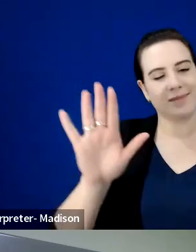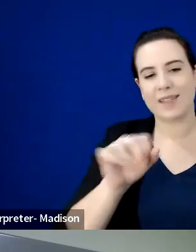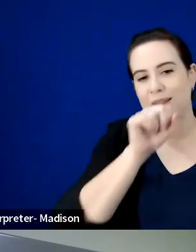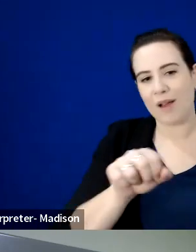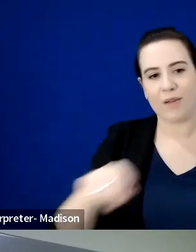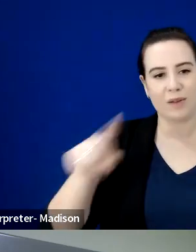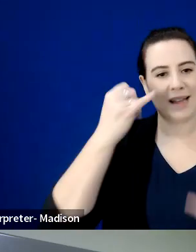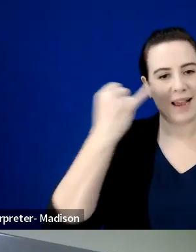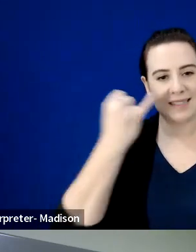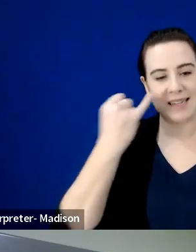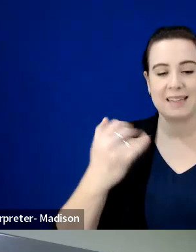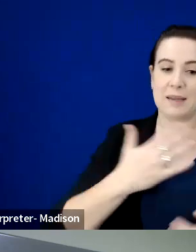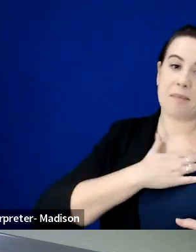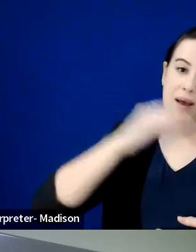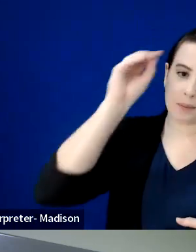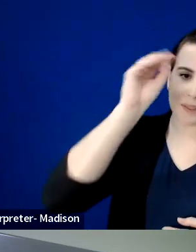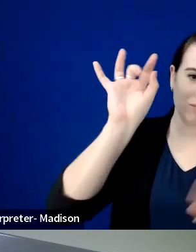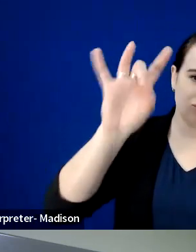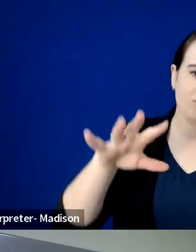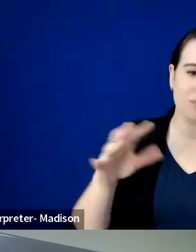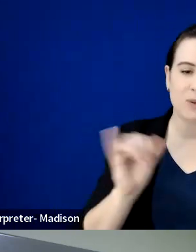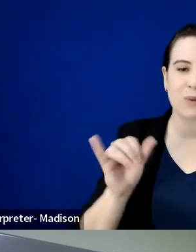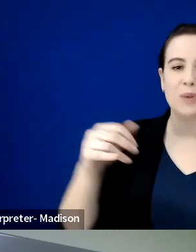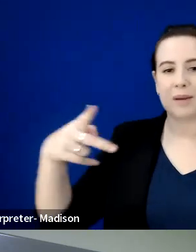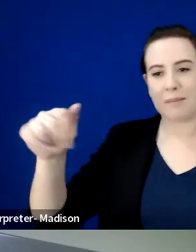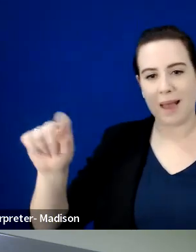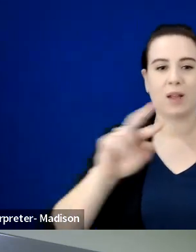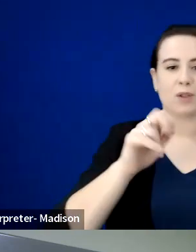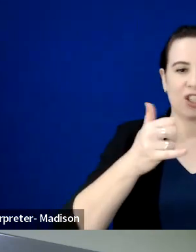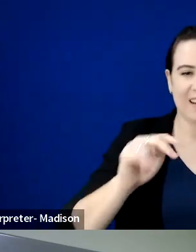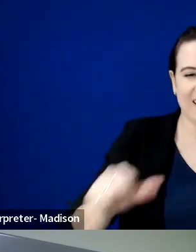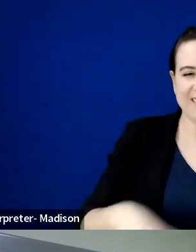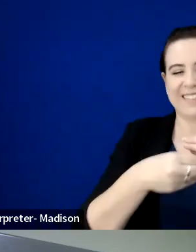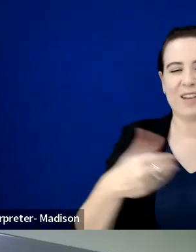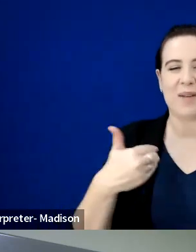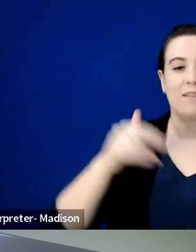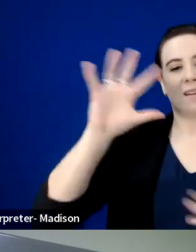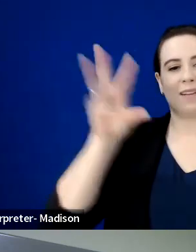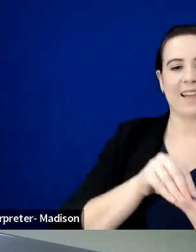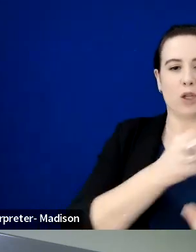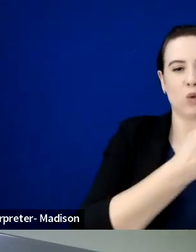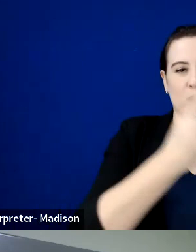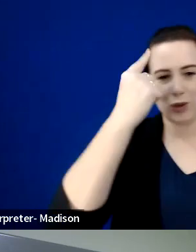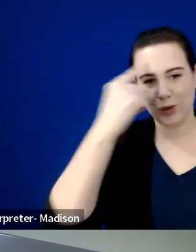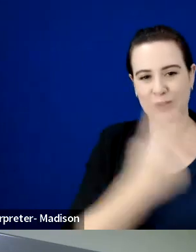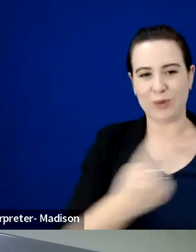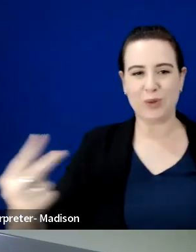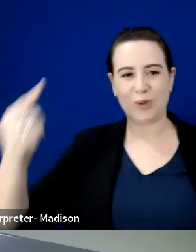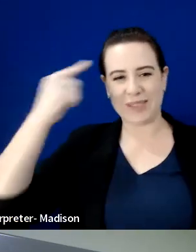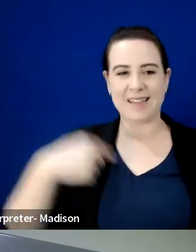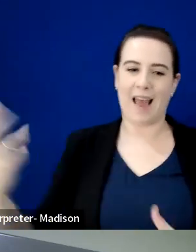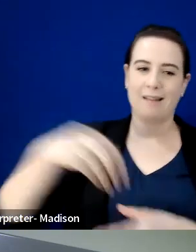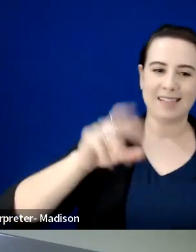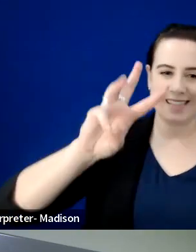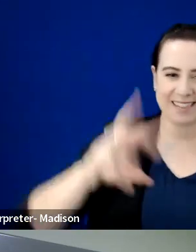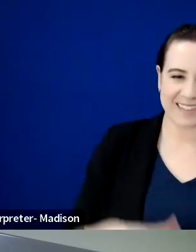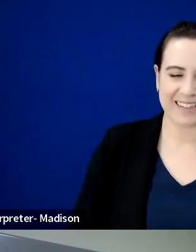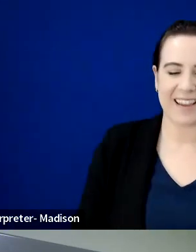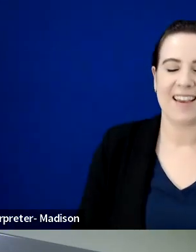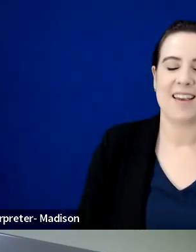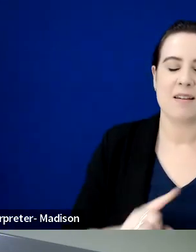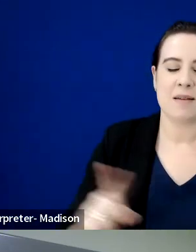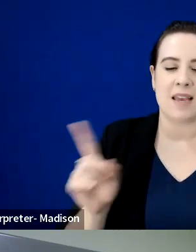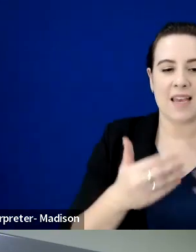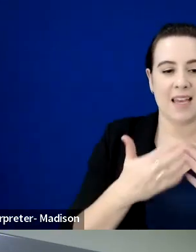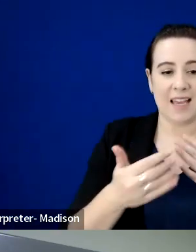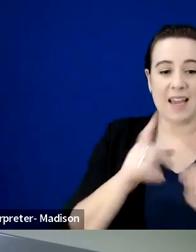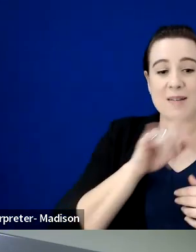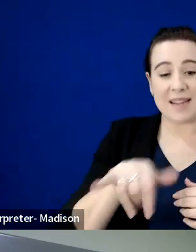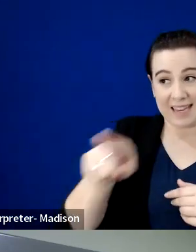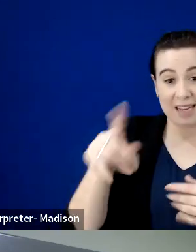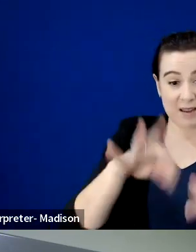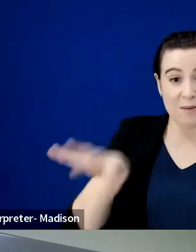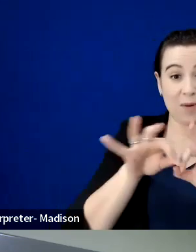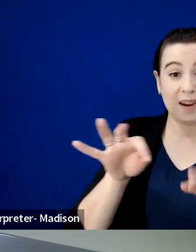So it -- it has a relationship that has grown, especially in the last -- especially in the last 30 years.